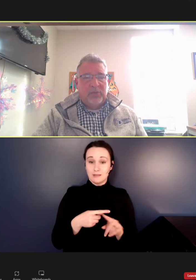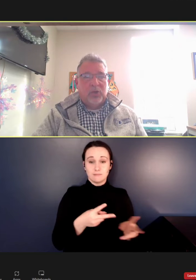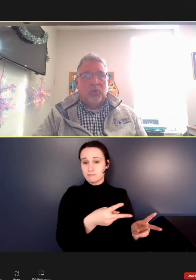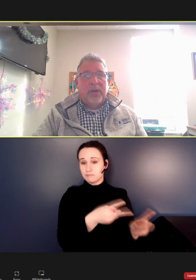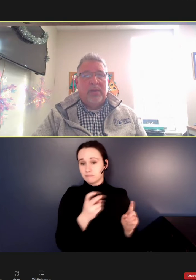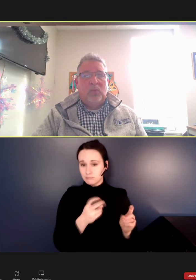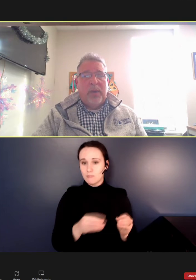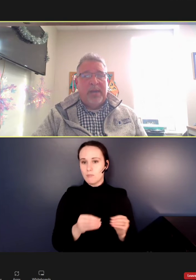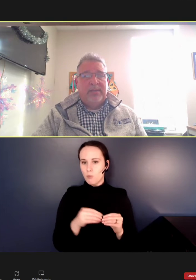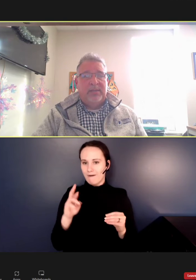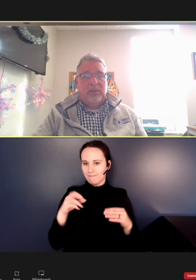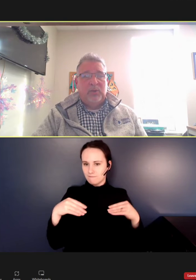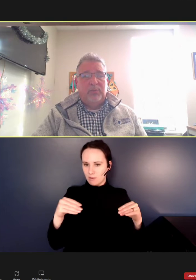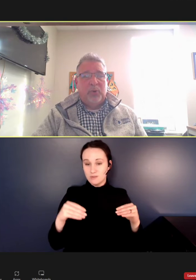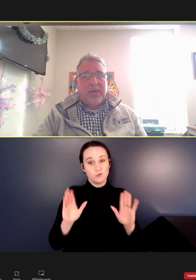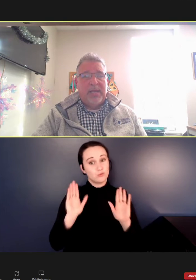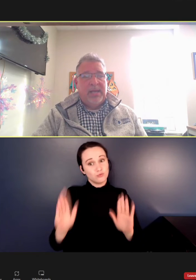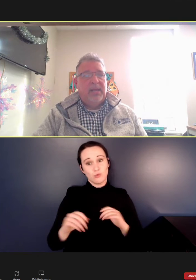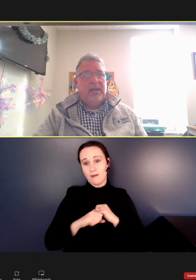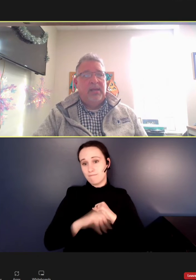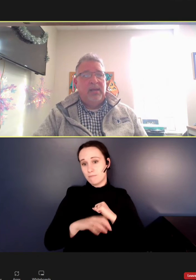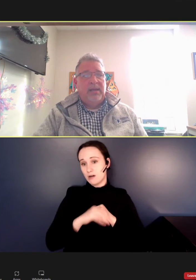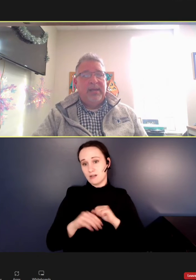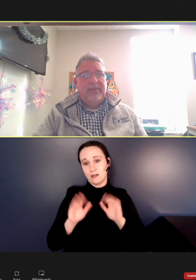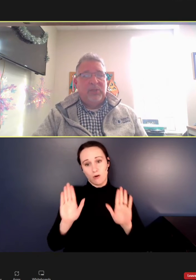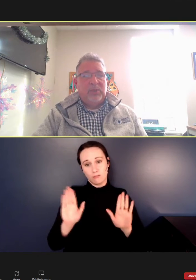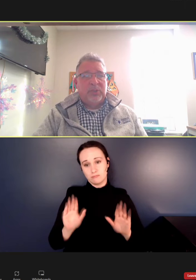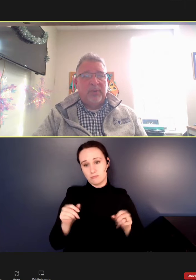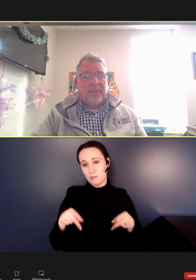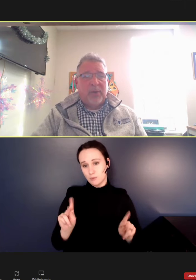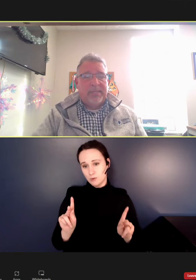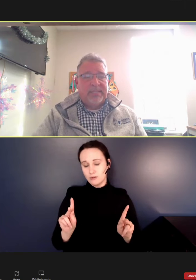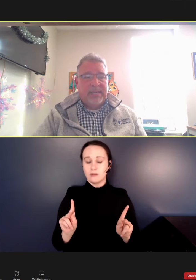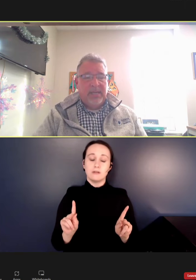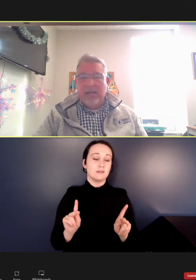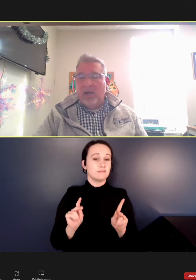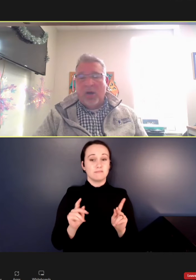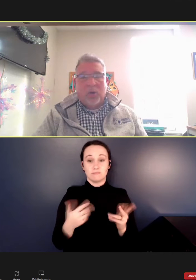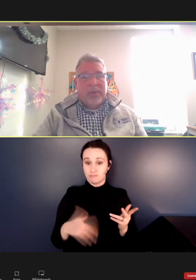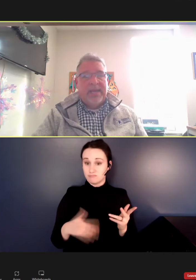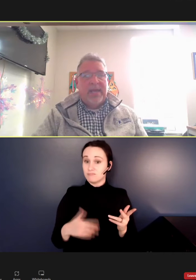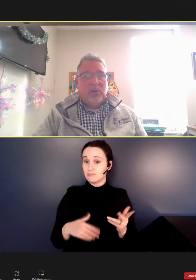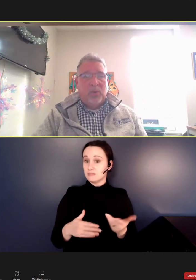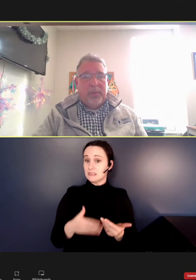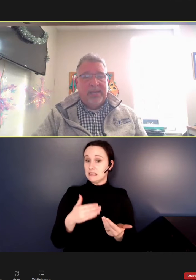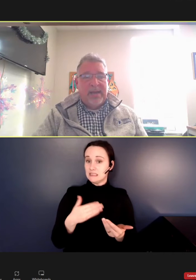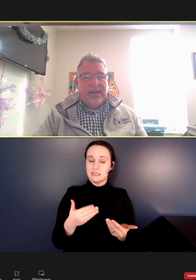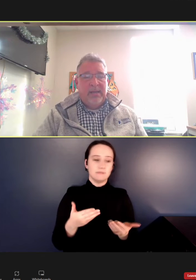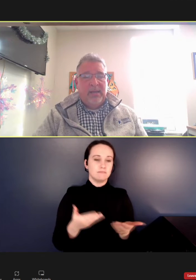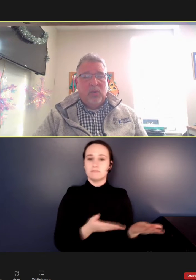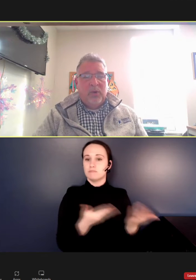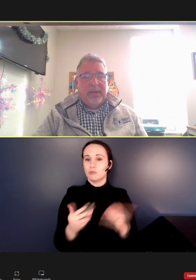There's a great way to bring in individuals to a pharmacy on a weekend or a weeknight where